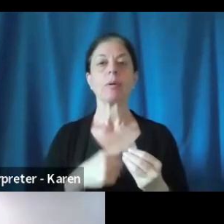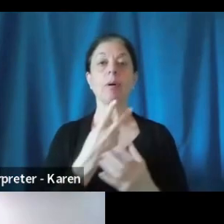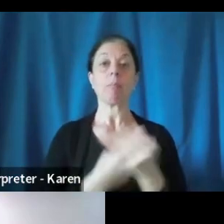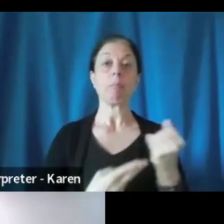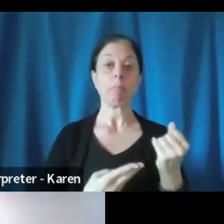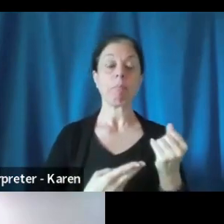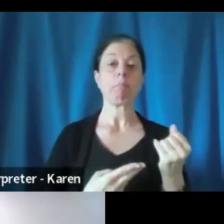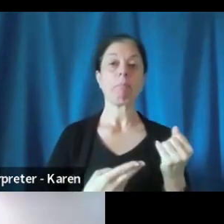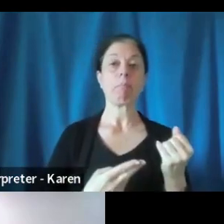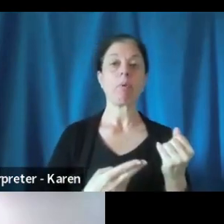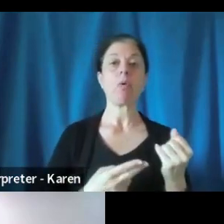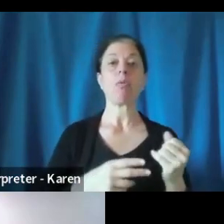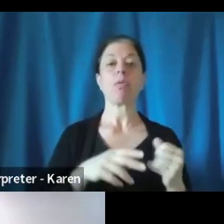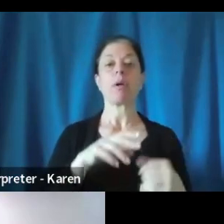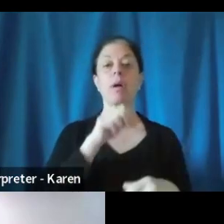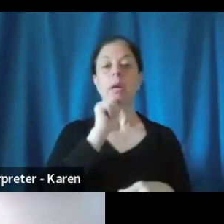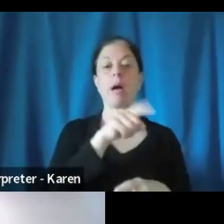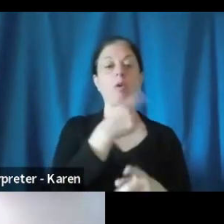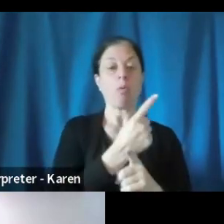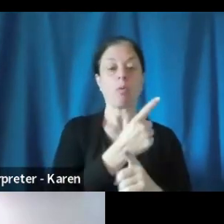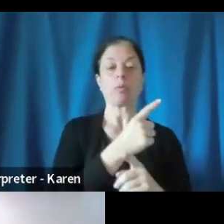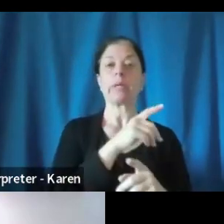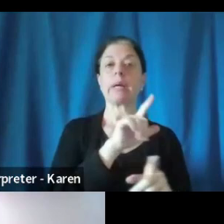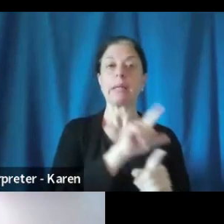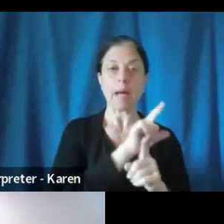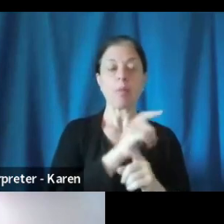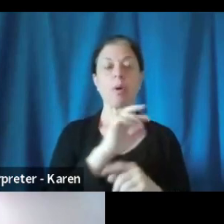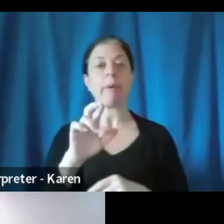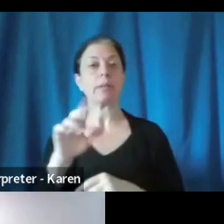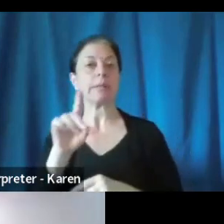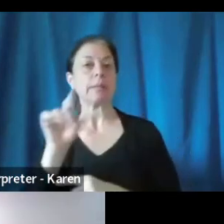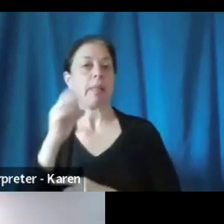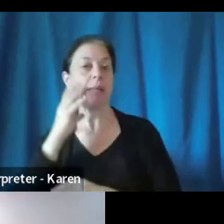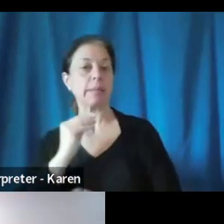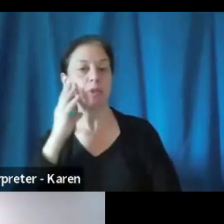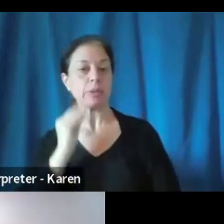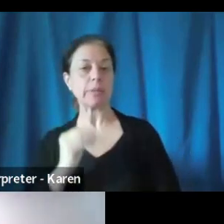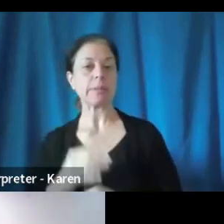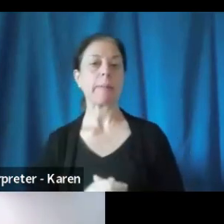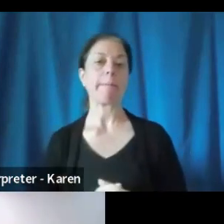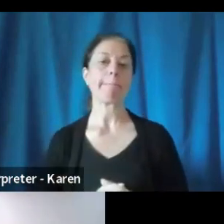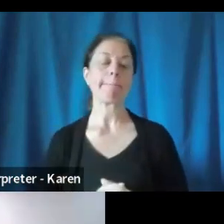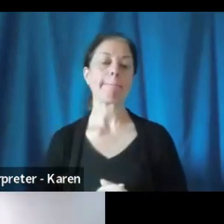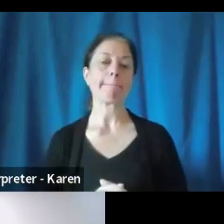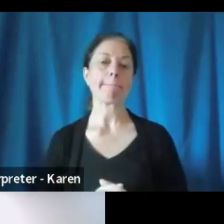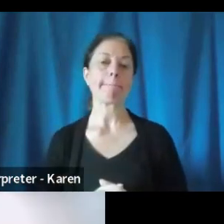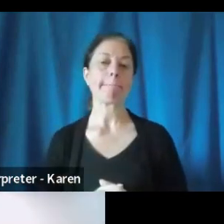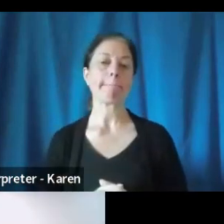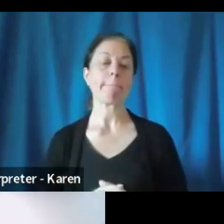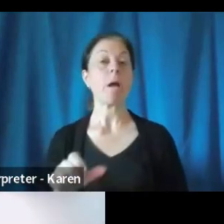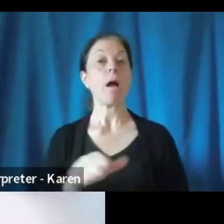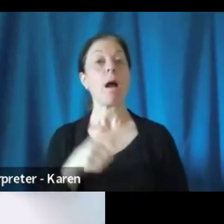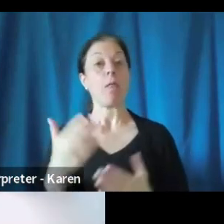the country and in Canada to kind of talk about both navigating the library profession but also specific disability